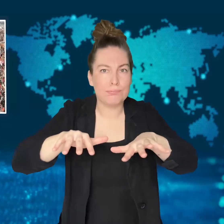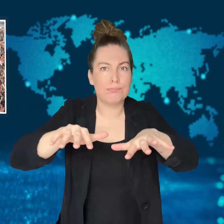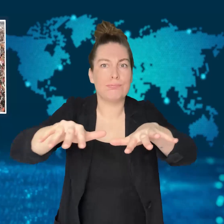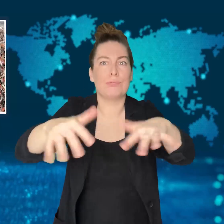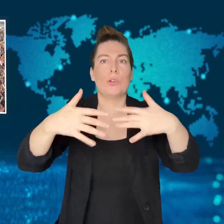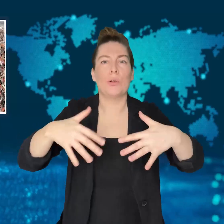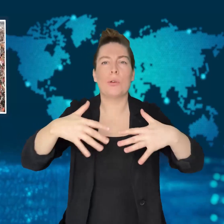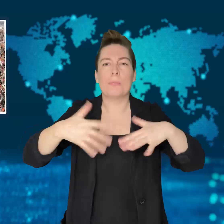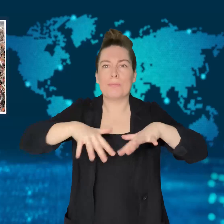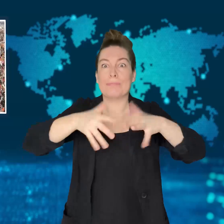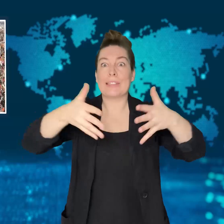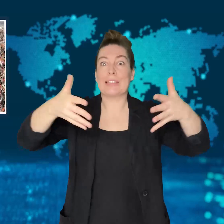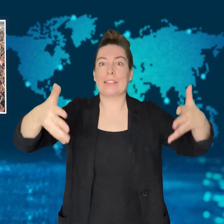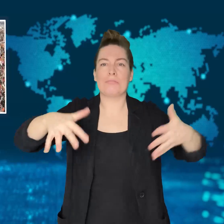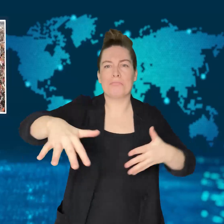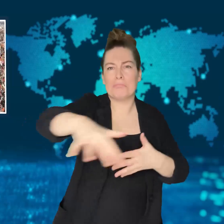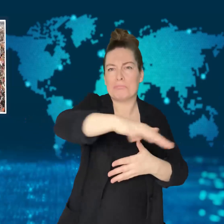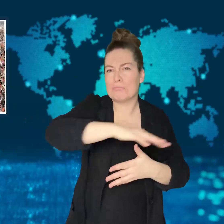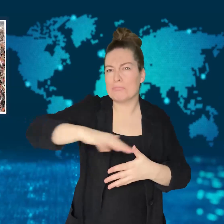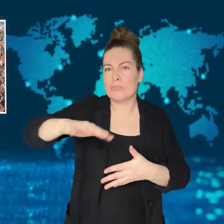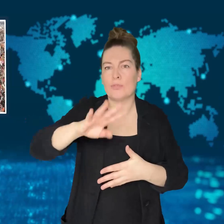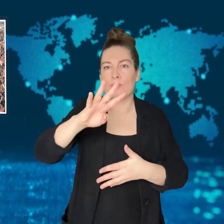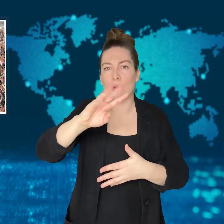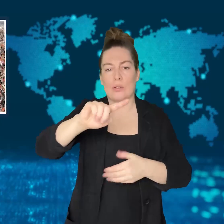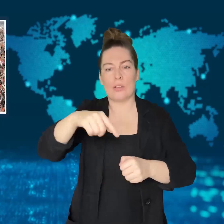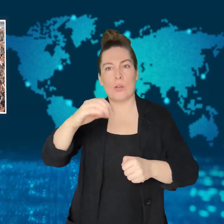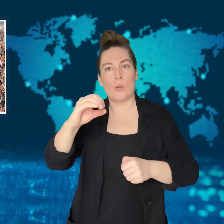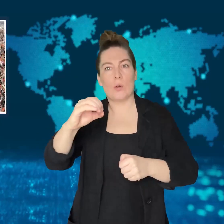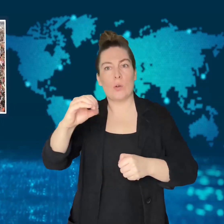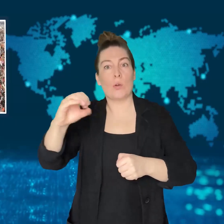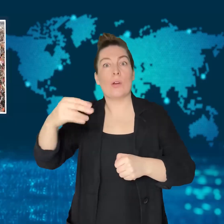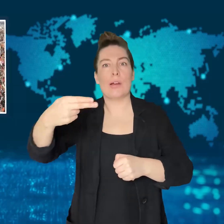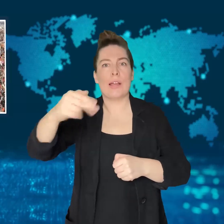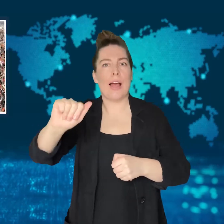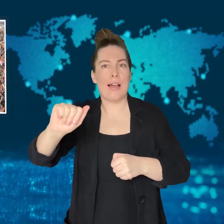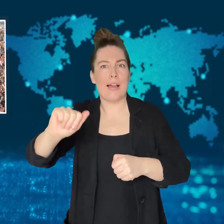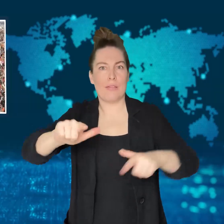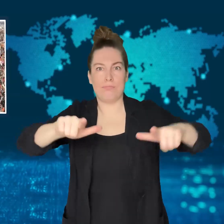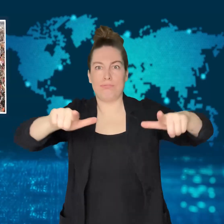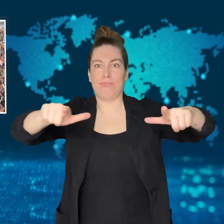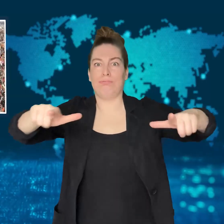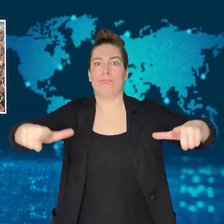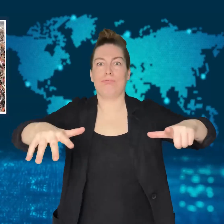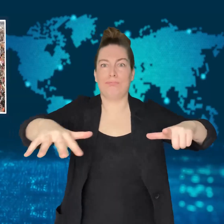around over 4,000-hectare area with tens of